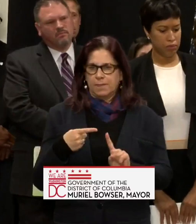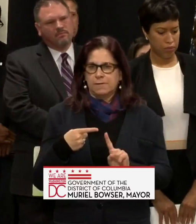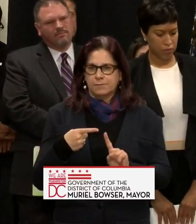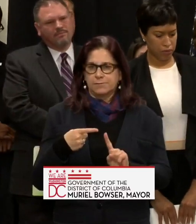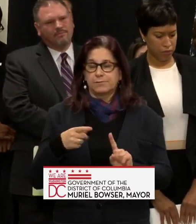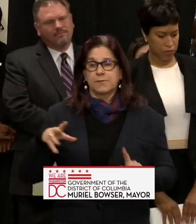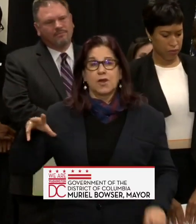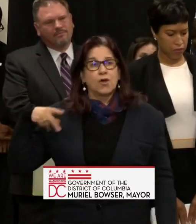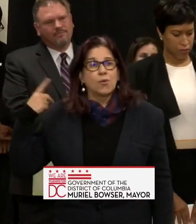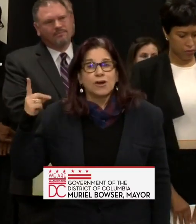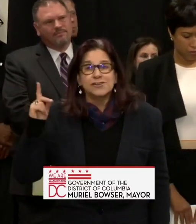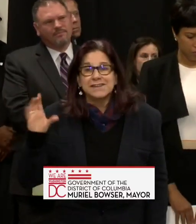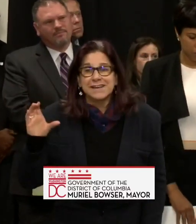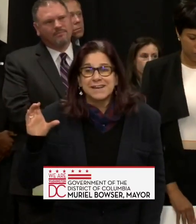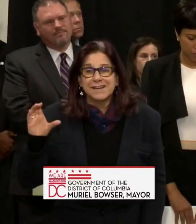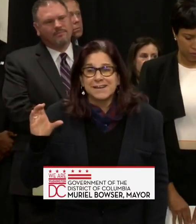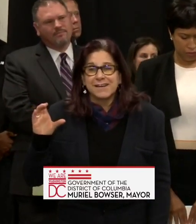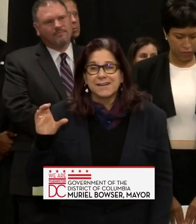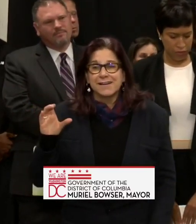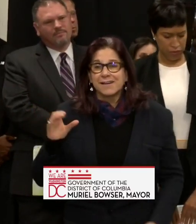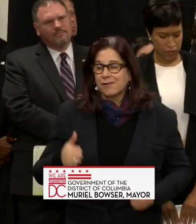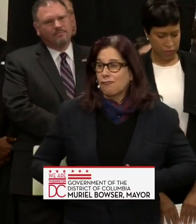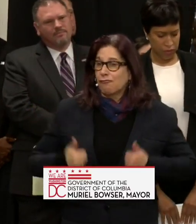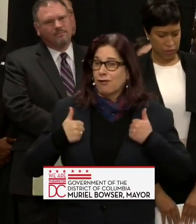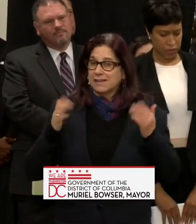KNOW THAT LARGE NATIONAL SPECIAL SECURITY EVENTS SUCH AS